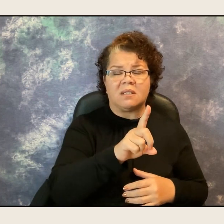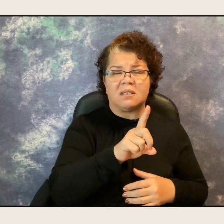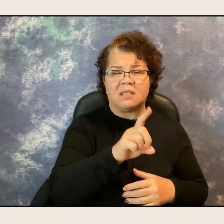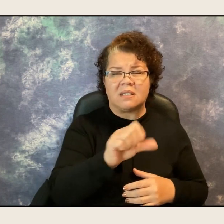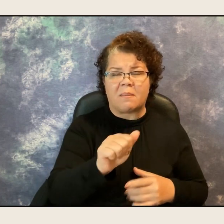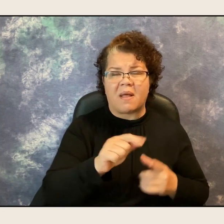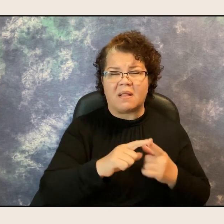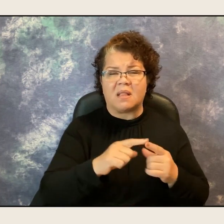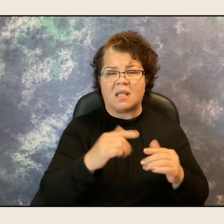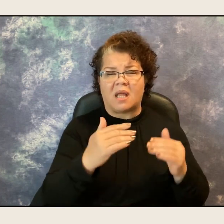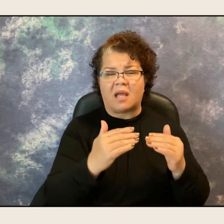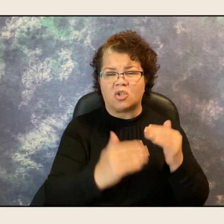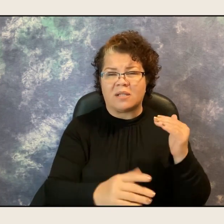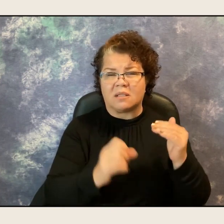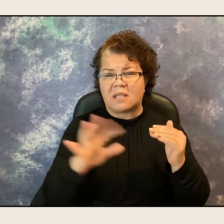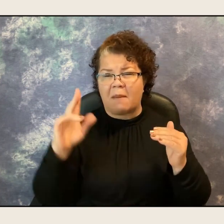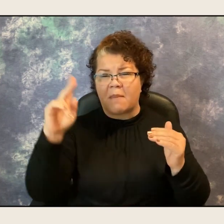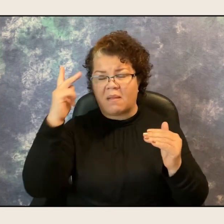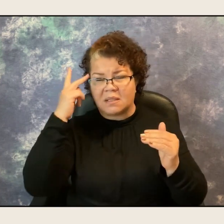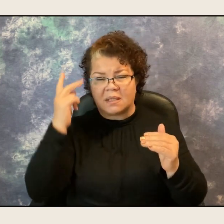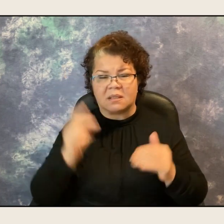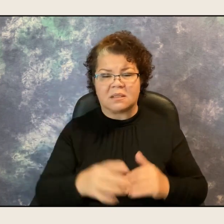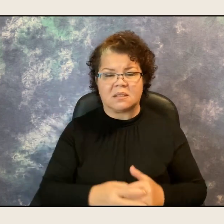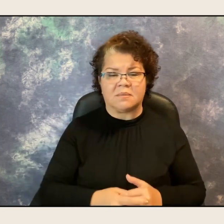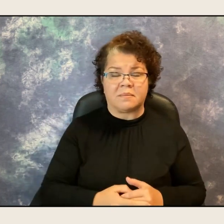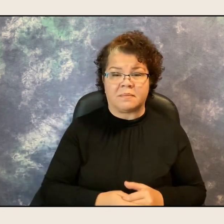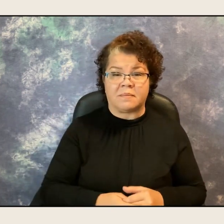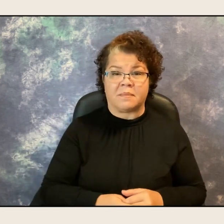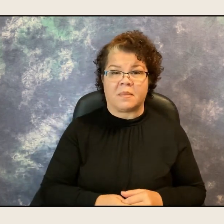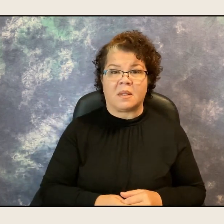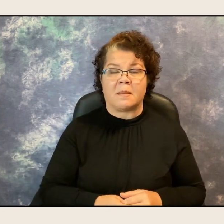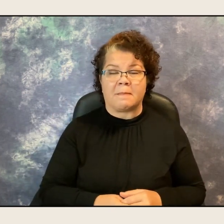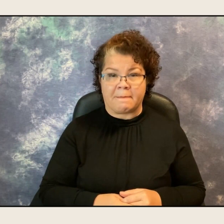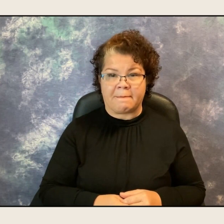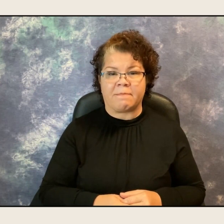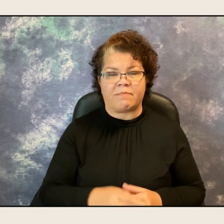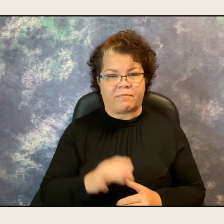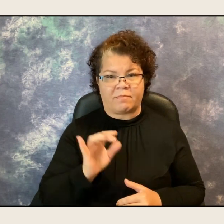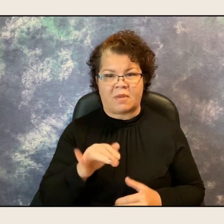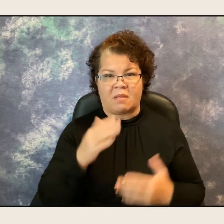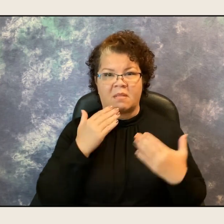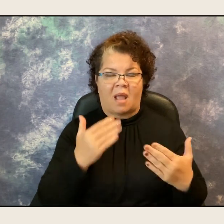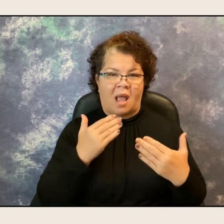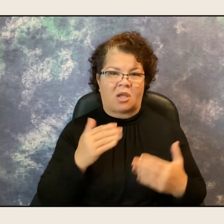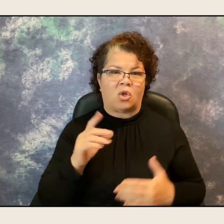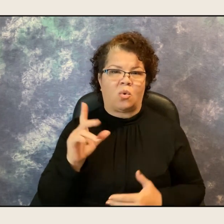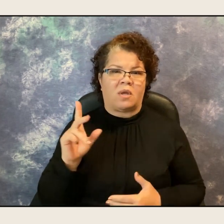You know, thank you, Catherine. That is something that I've really been thinking a lot about